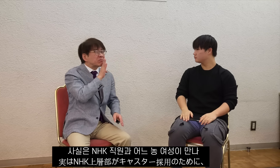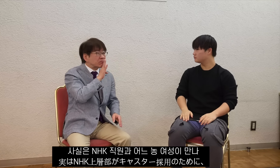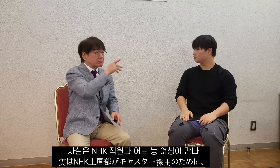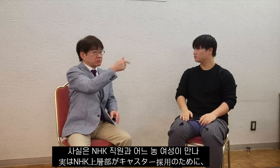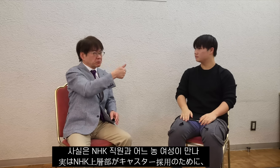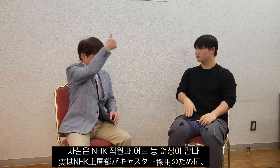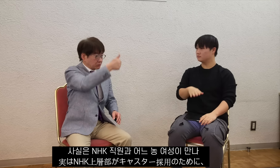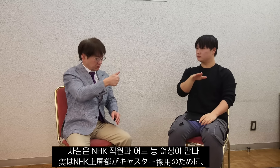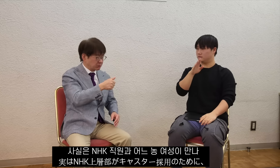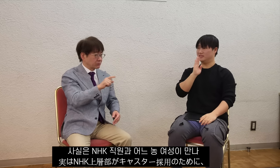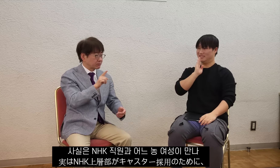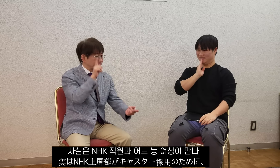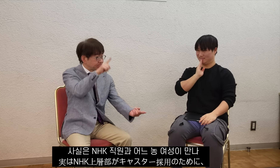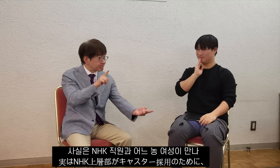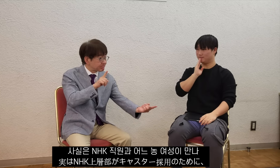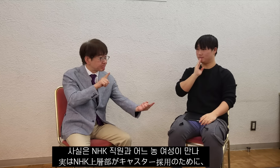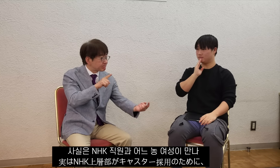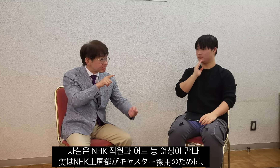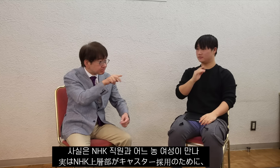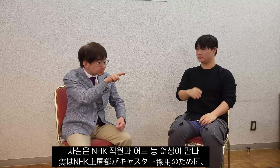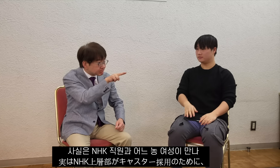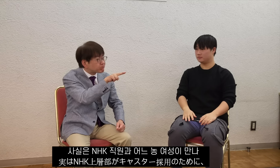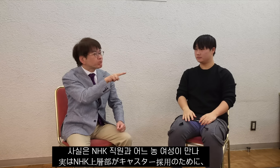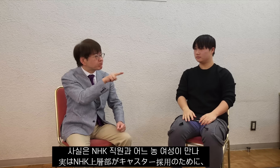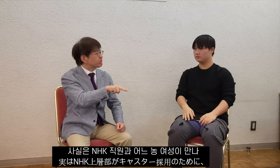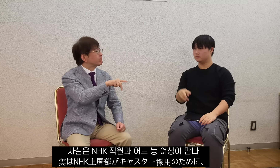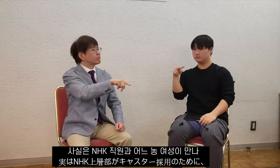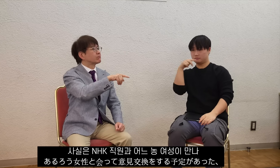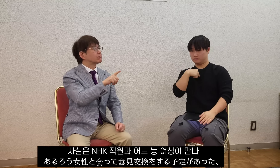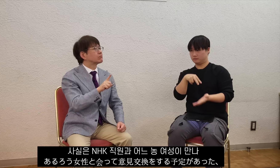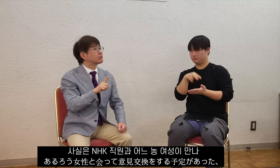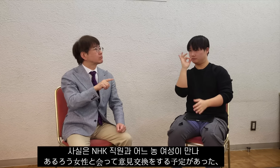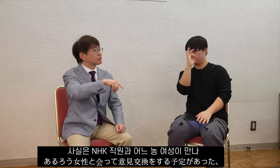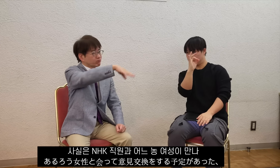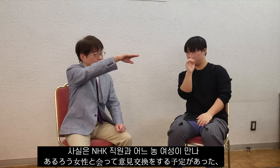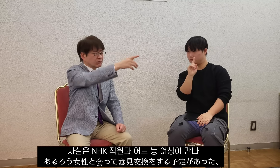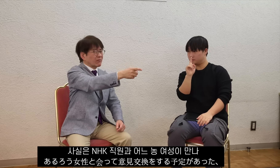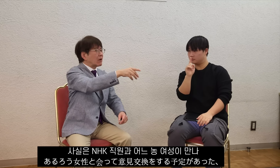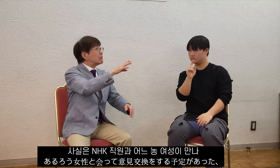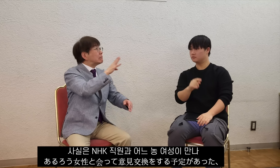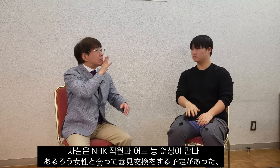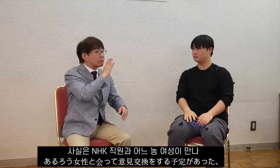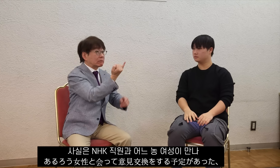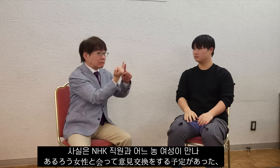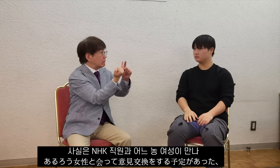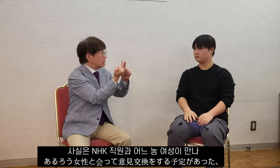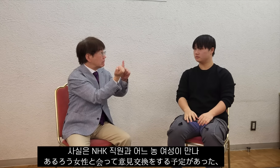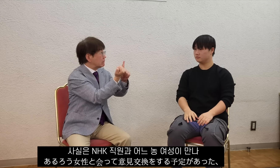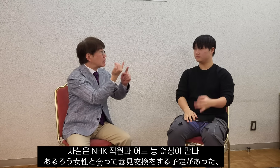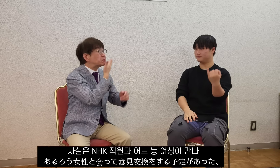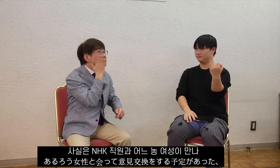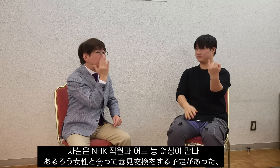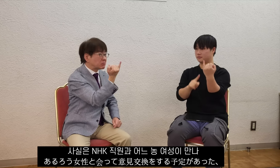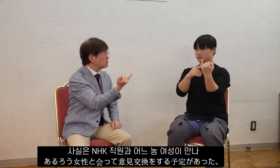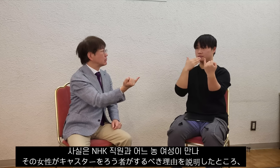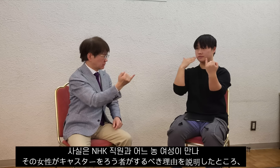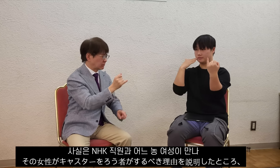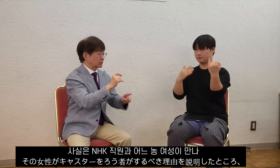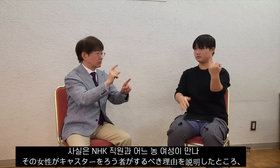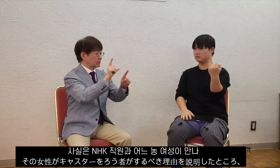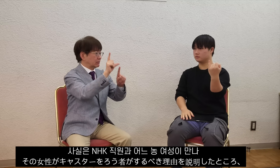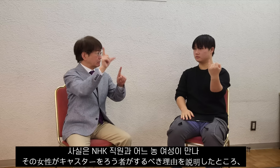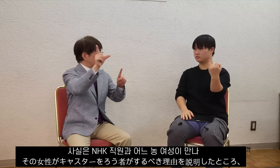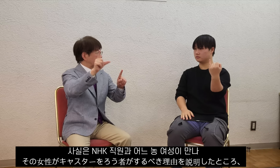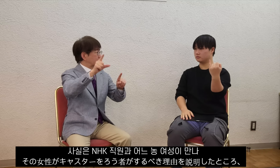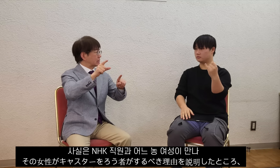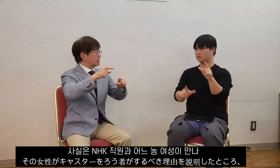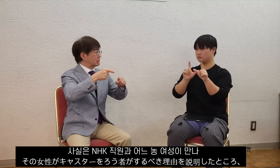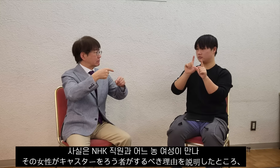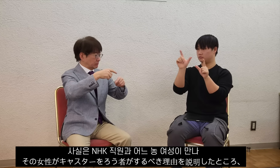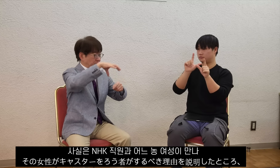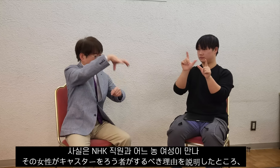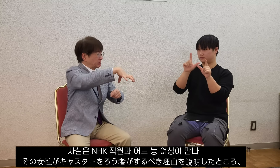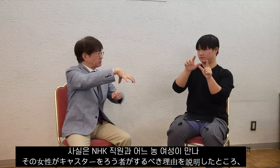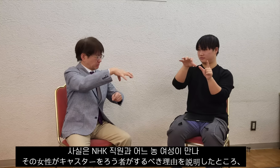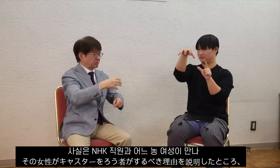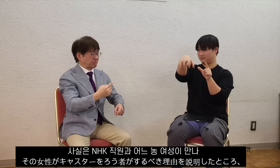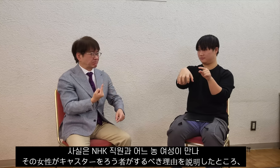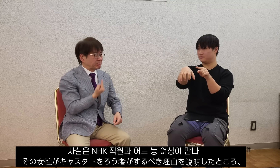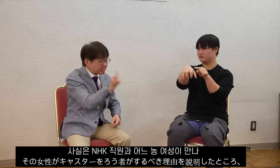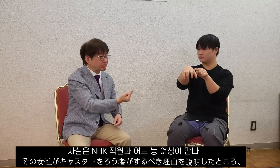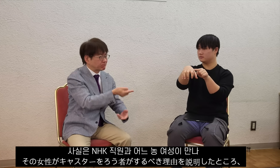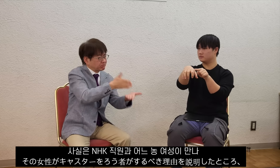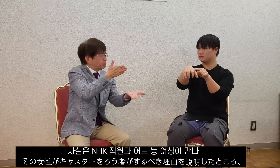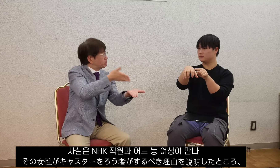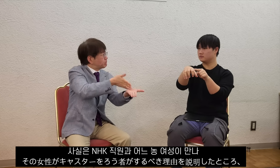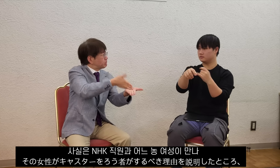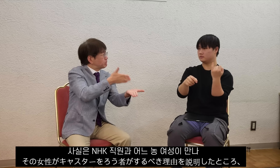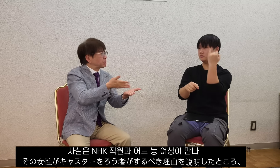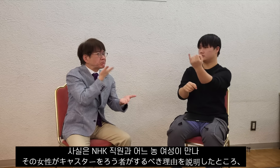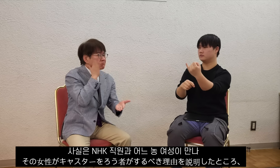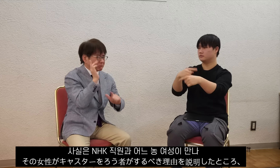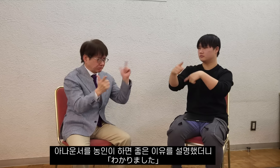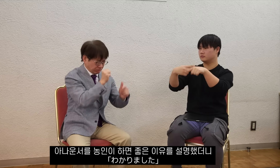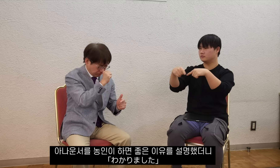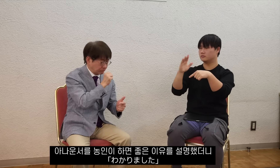In fact, an NHK employee and a deaf woman met and explained